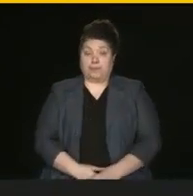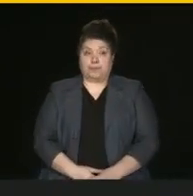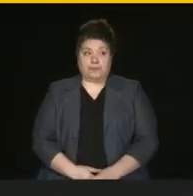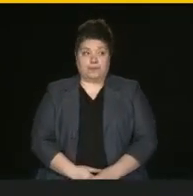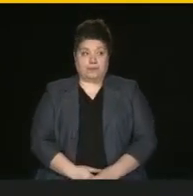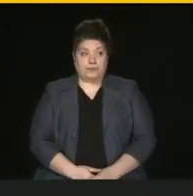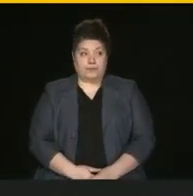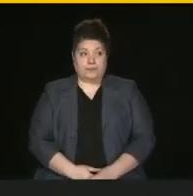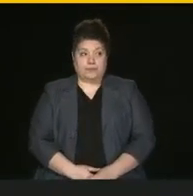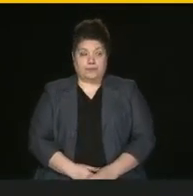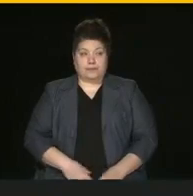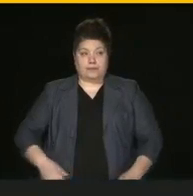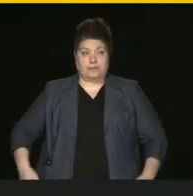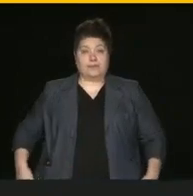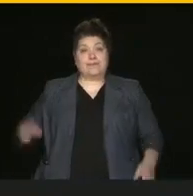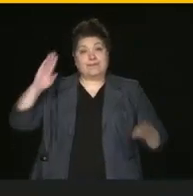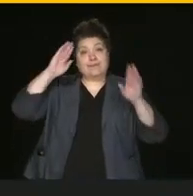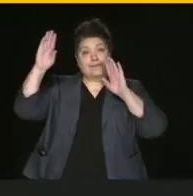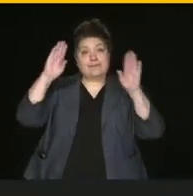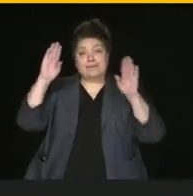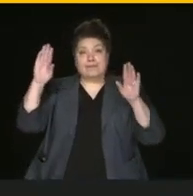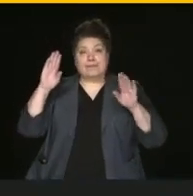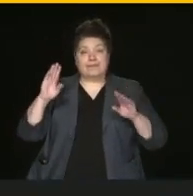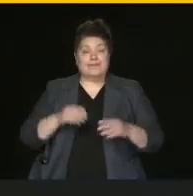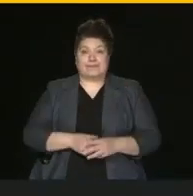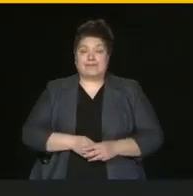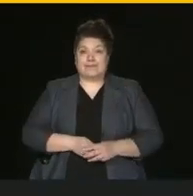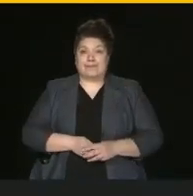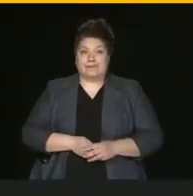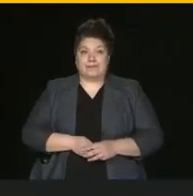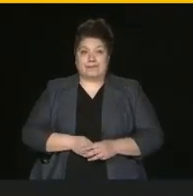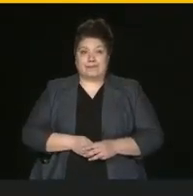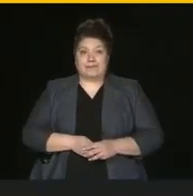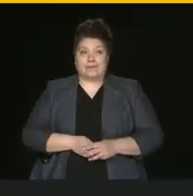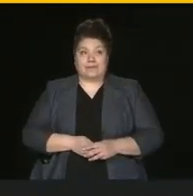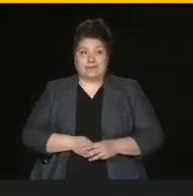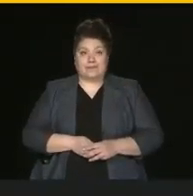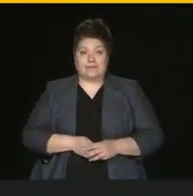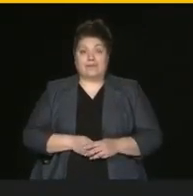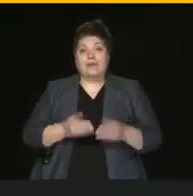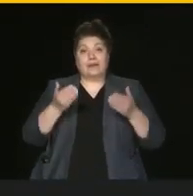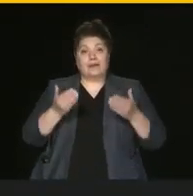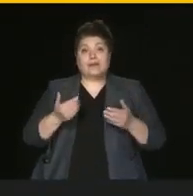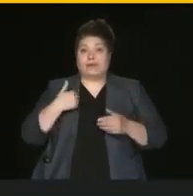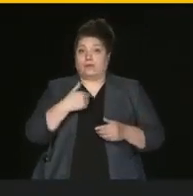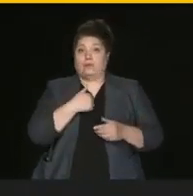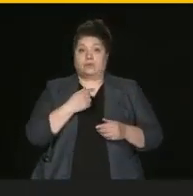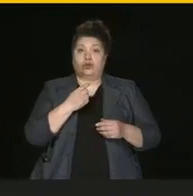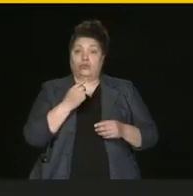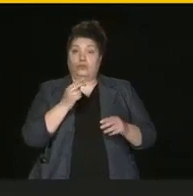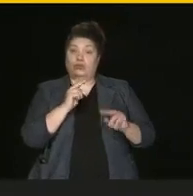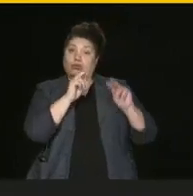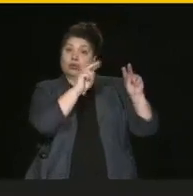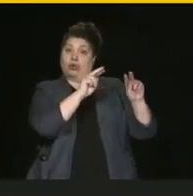THANK YOU VERY MUCH. GOOD MORNING: [SPEAKING FRENCH] SO WE ARE GOING TO TURN THE